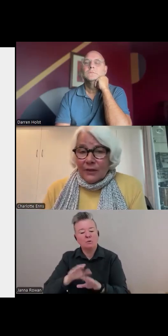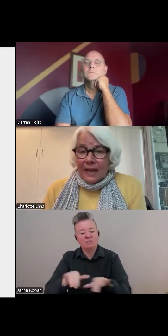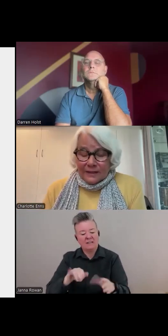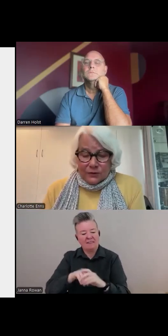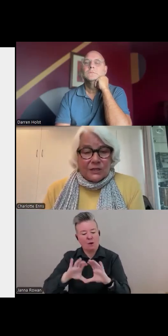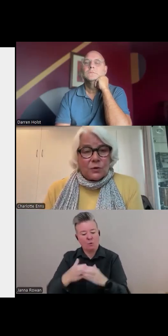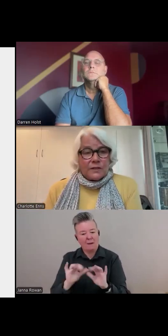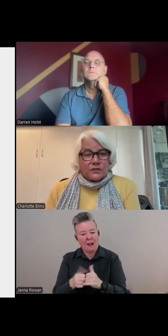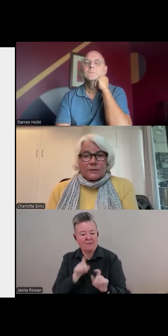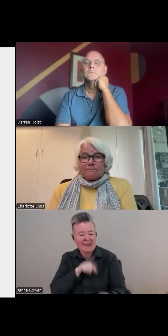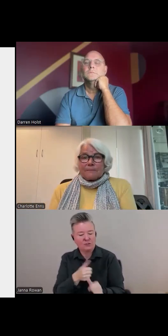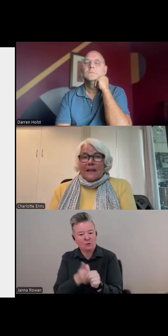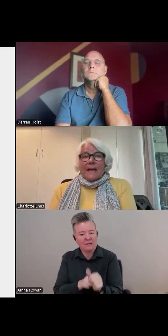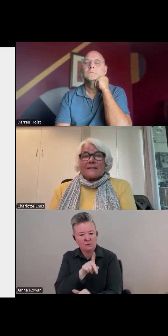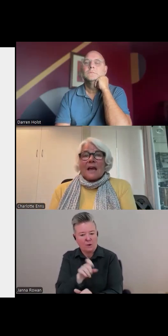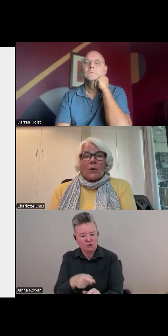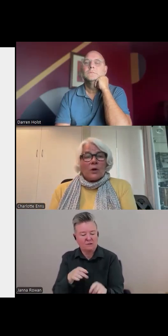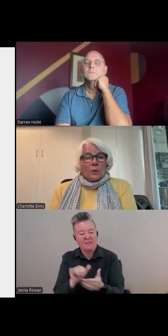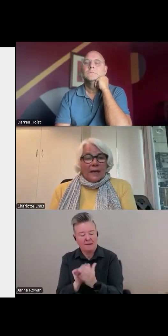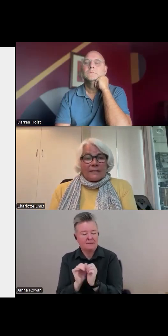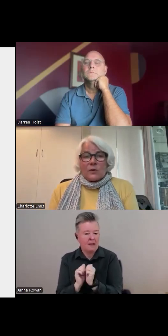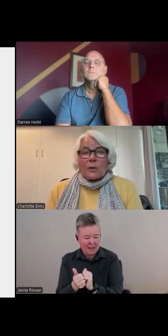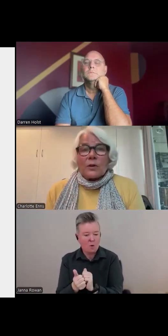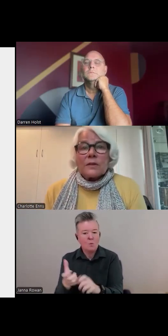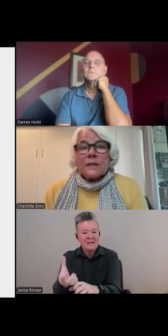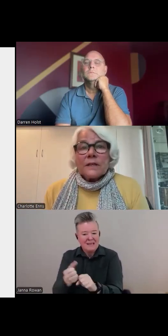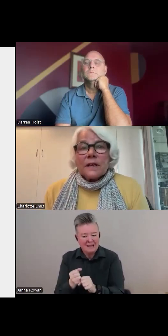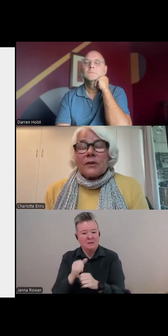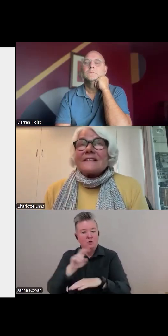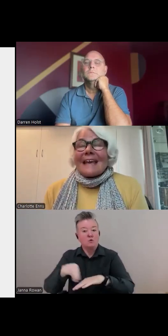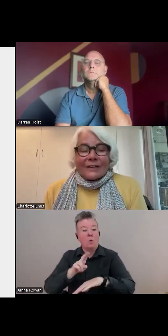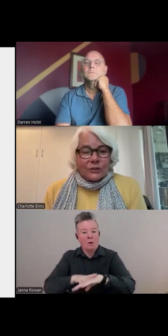how they answered each question, and that's how we get the normal or the standard